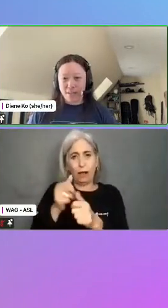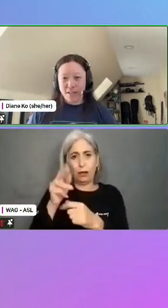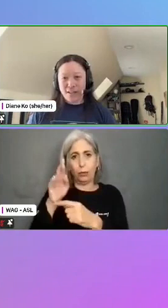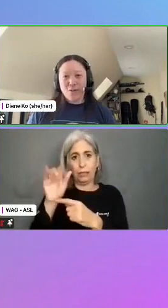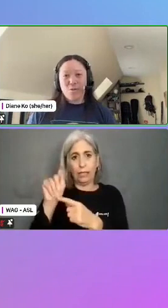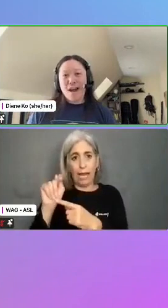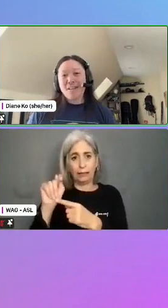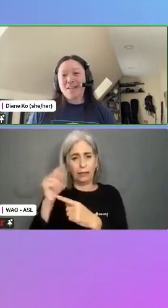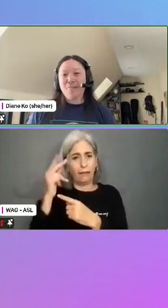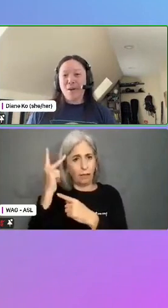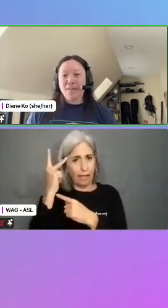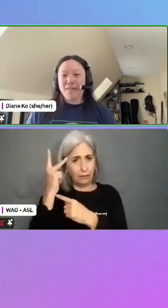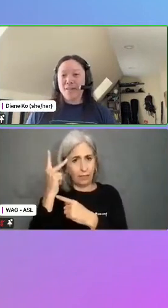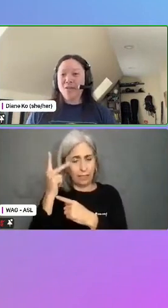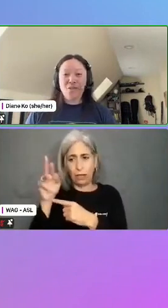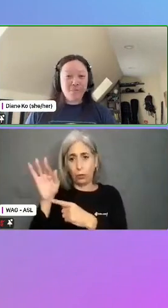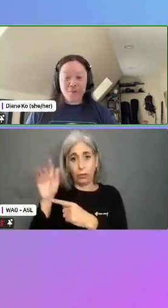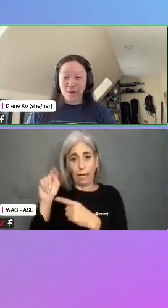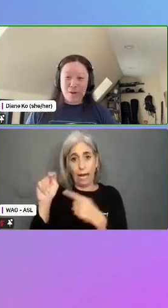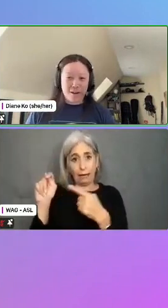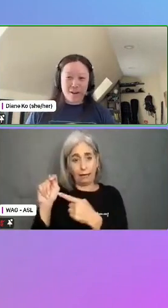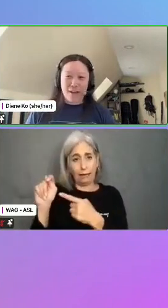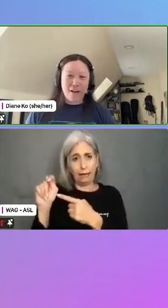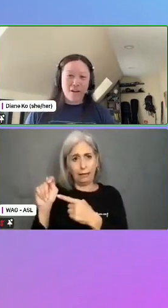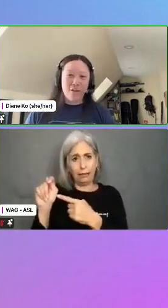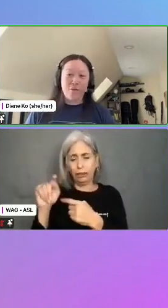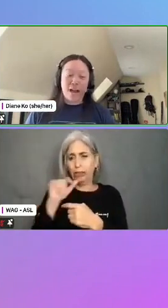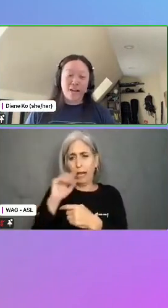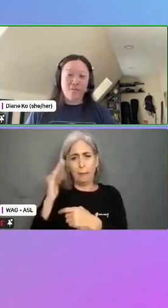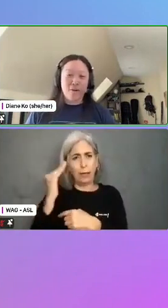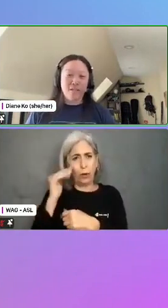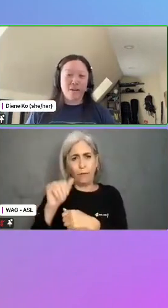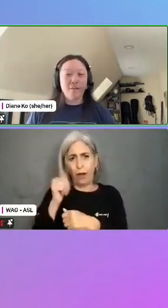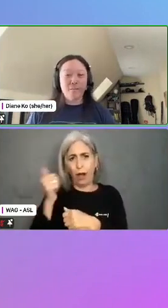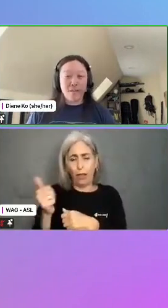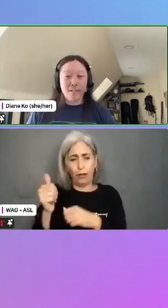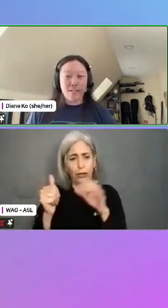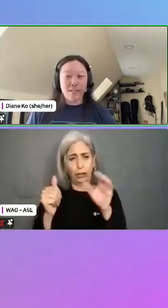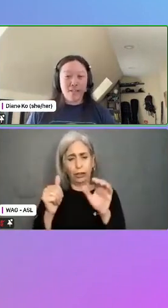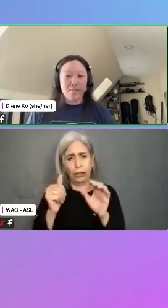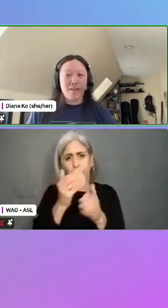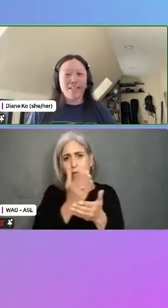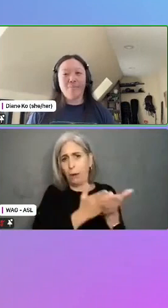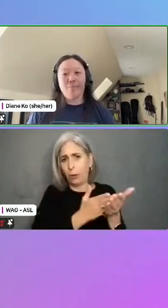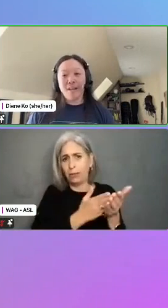with a Warning emoji. We want the component to pass a now includes label text, and